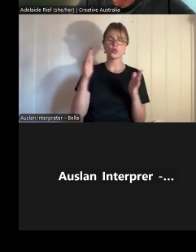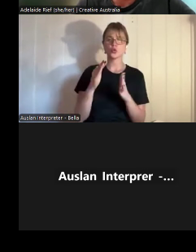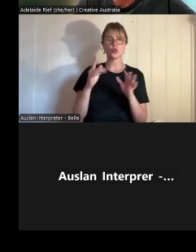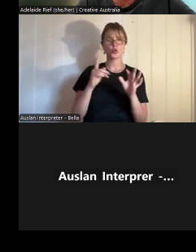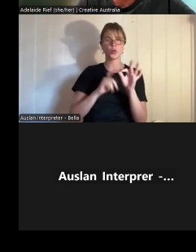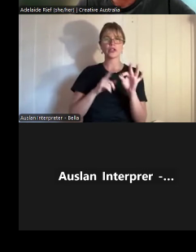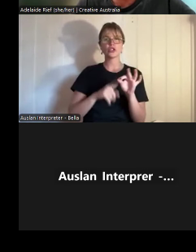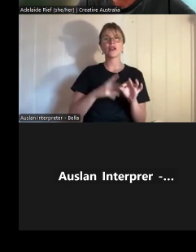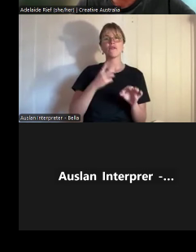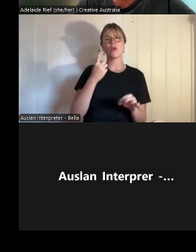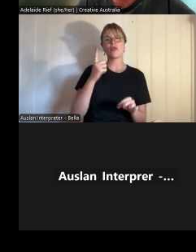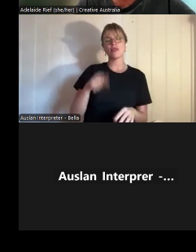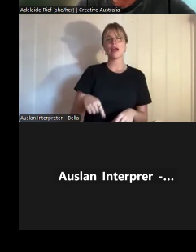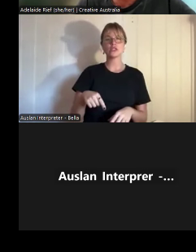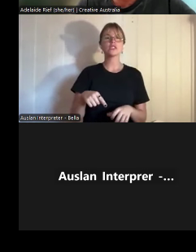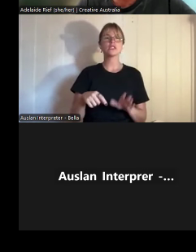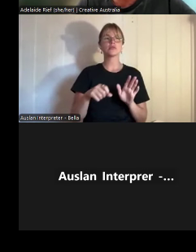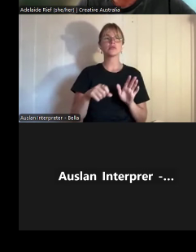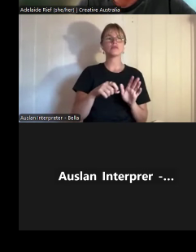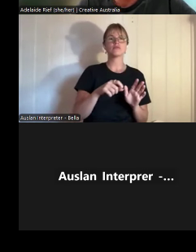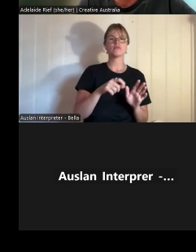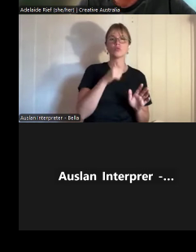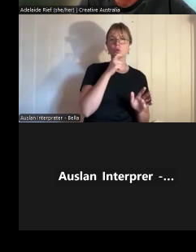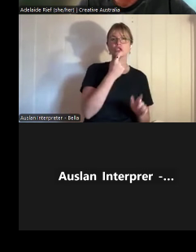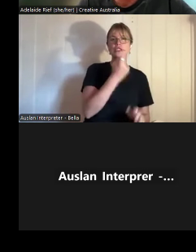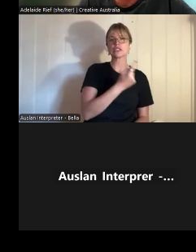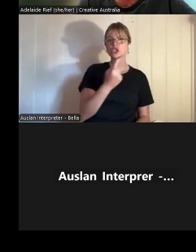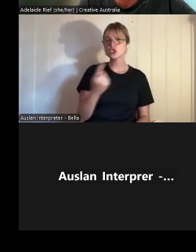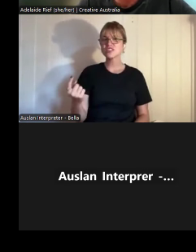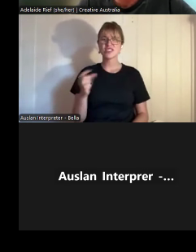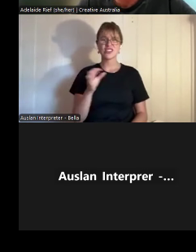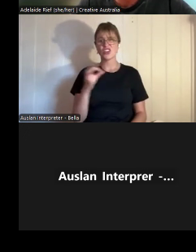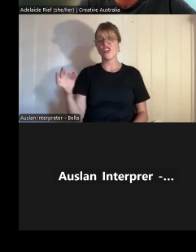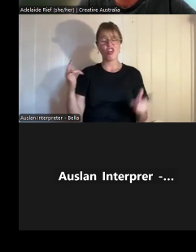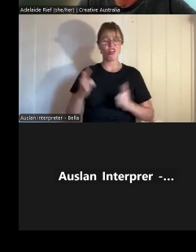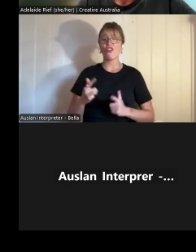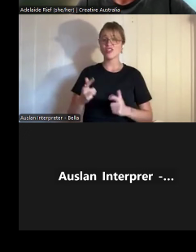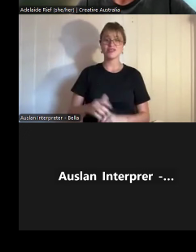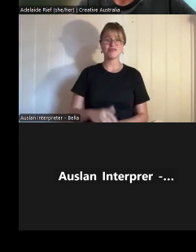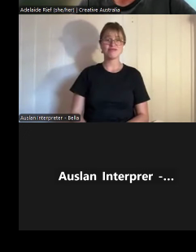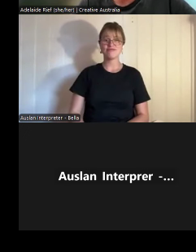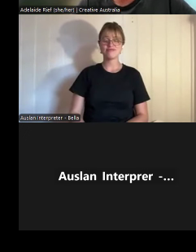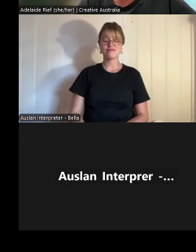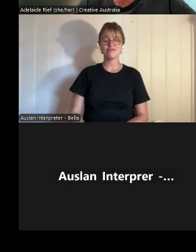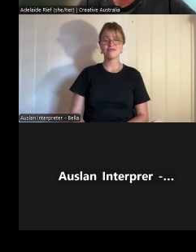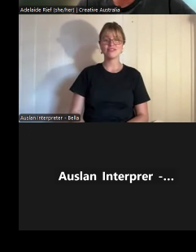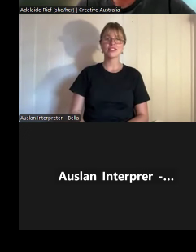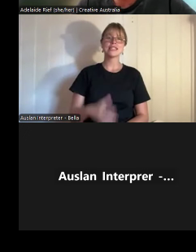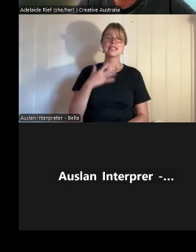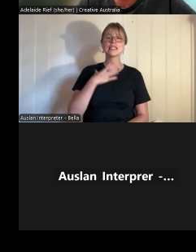characters each, so that is not a lot of words. You will need to tell us what activities you want